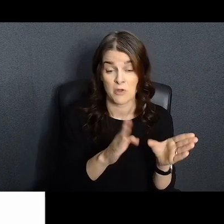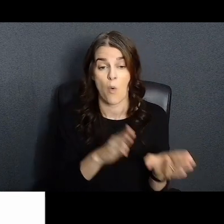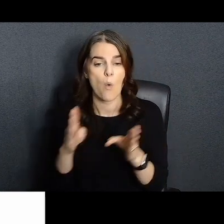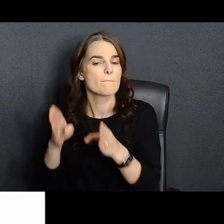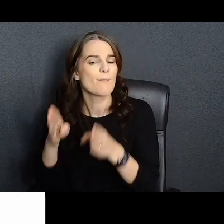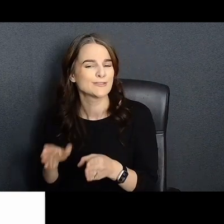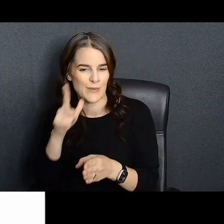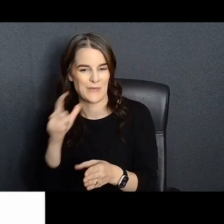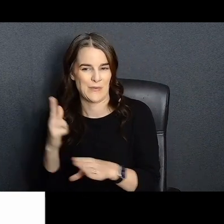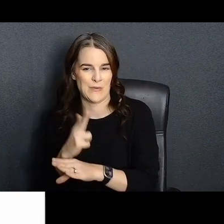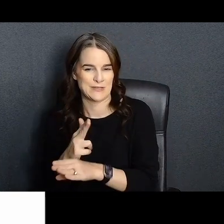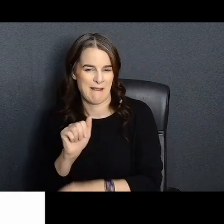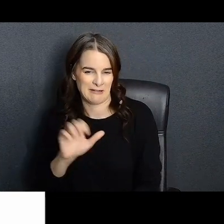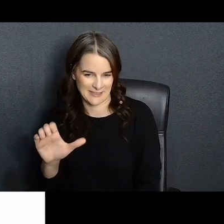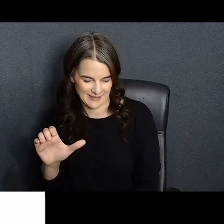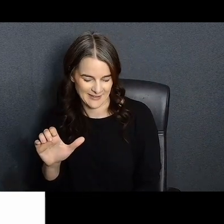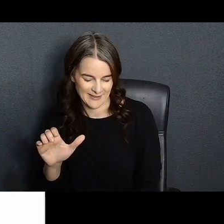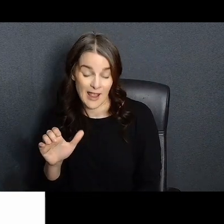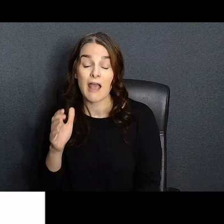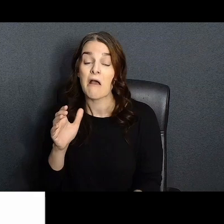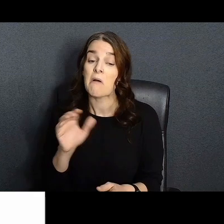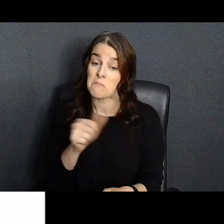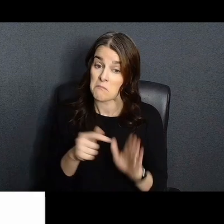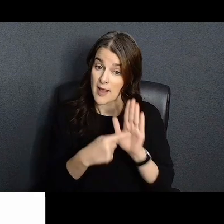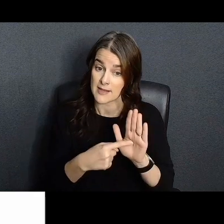uses AAC. Another example, you might hear us say person